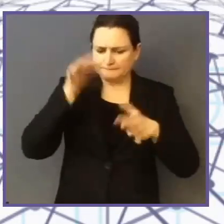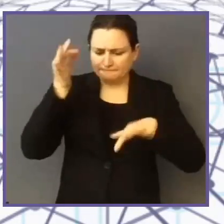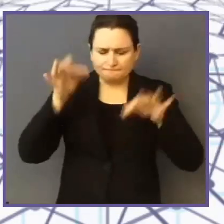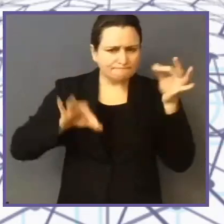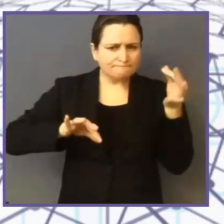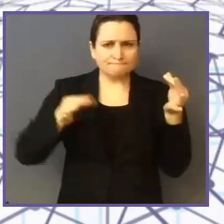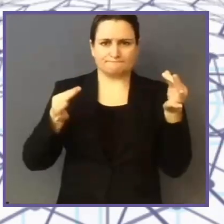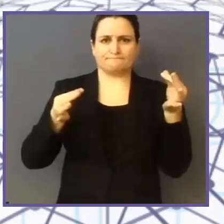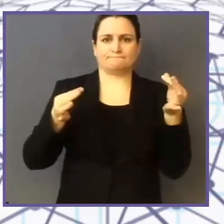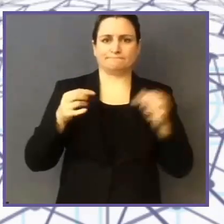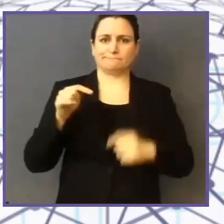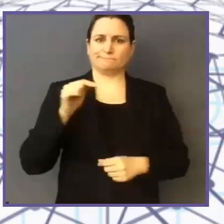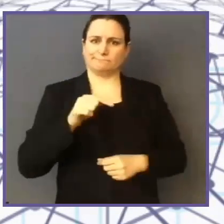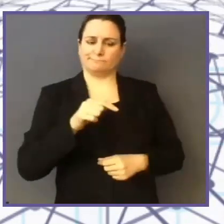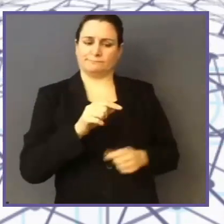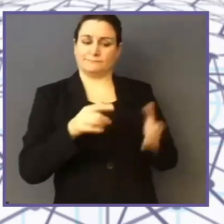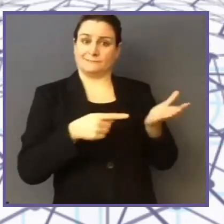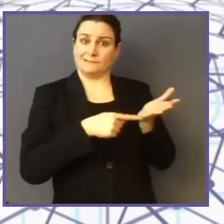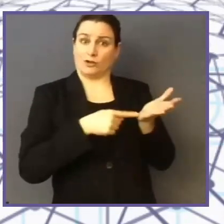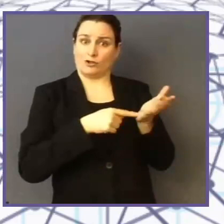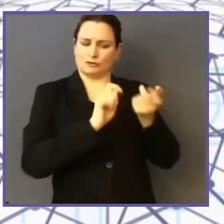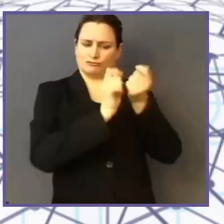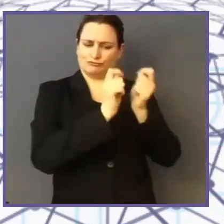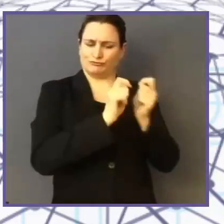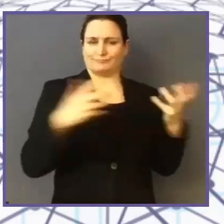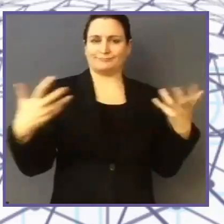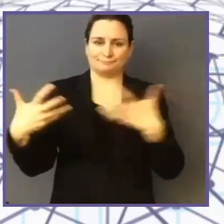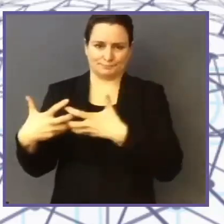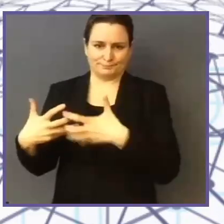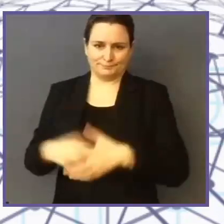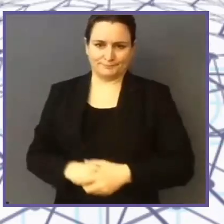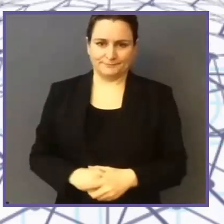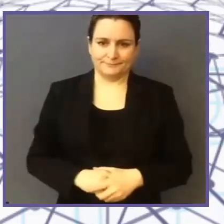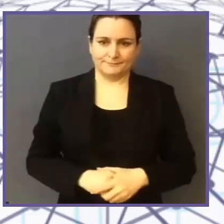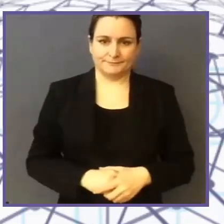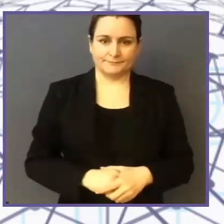bring the learnings back to the larger movement, including through the development of an online